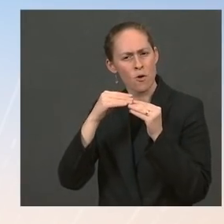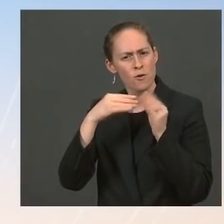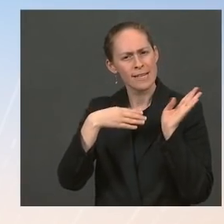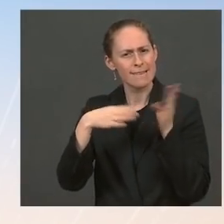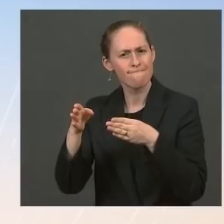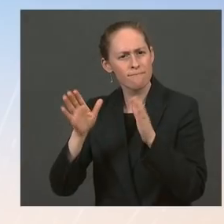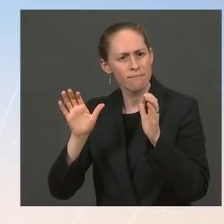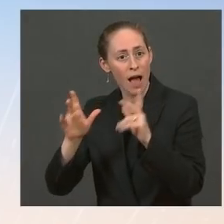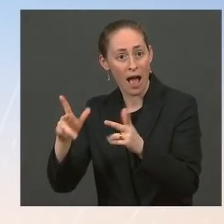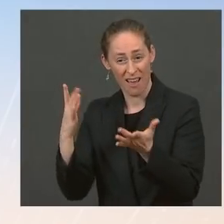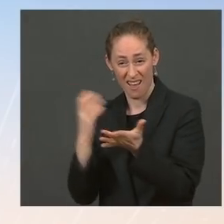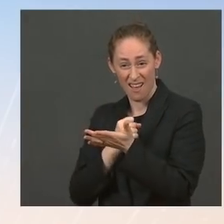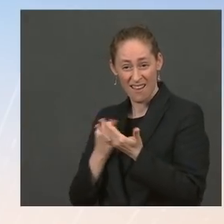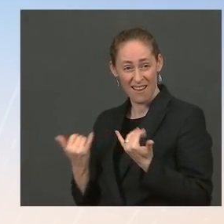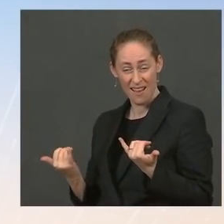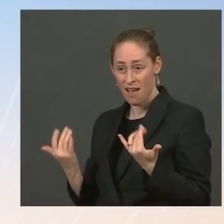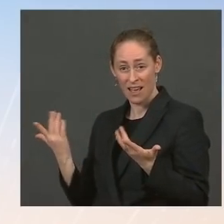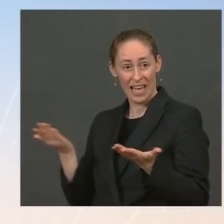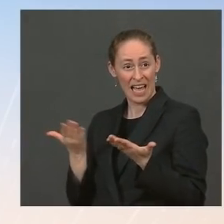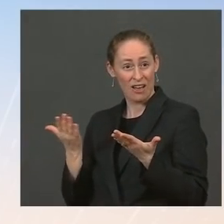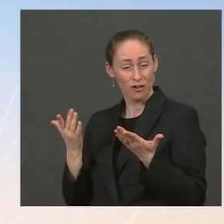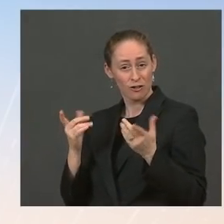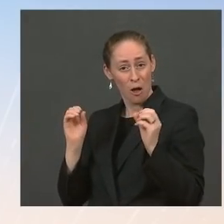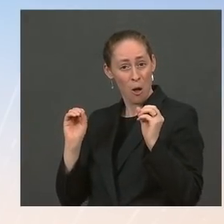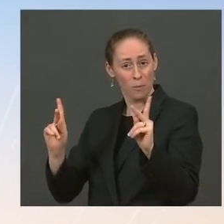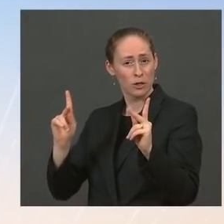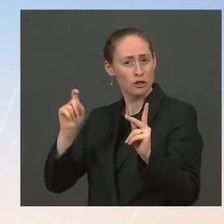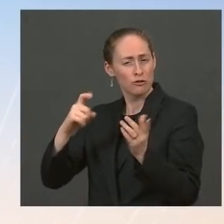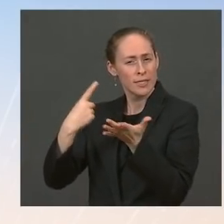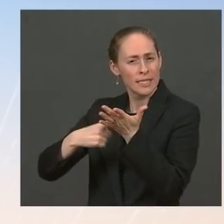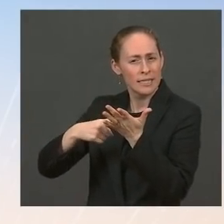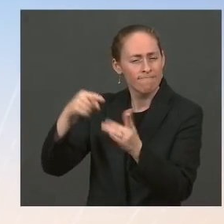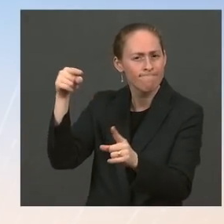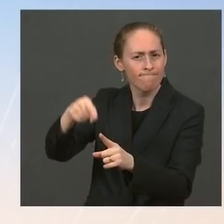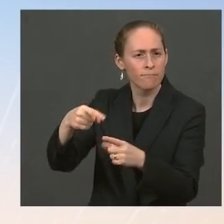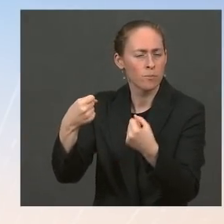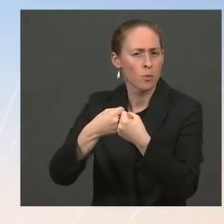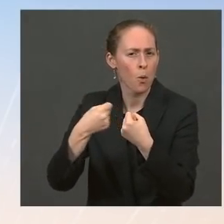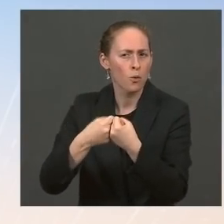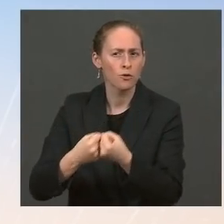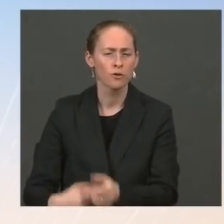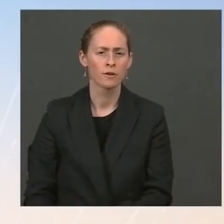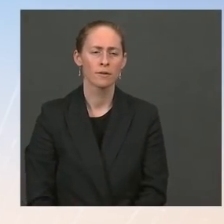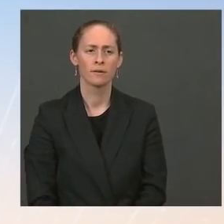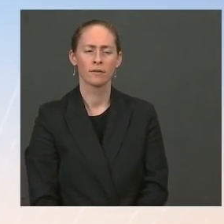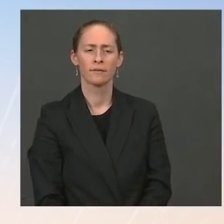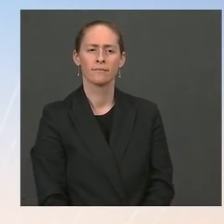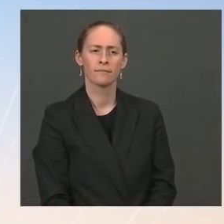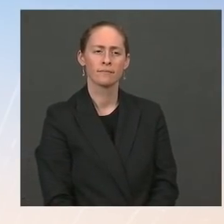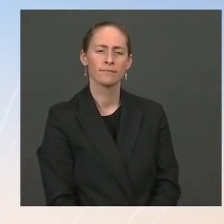Ms. Psaki: Well, I think they also did talk about, though, how the root causes of migration, including people who are coming from the south of Mexico --